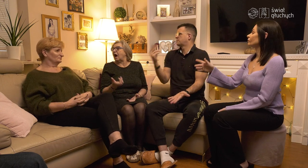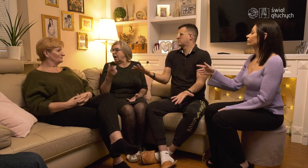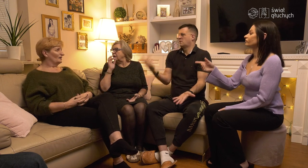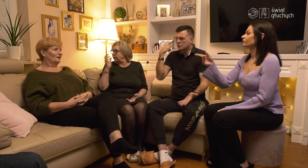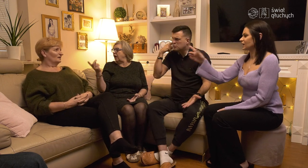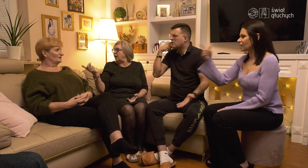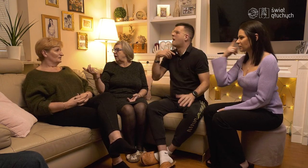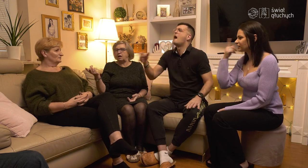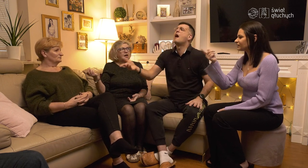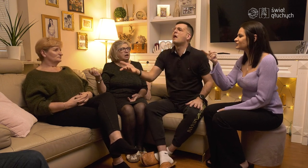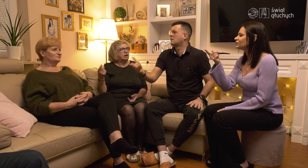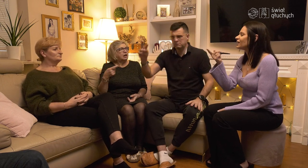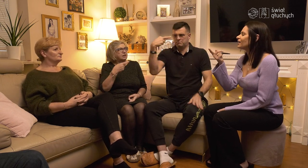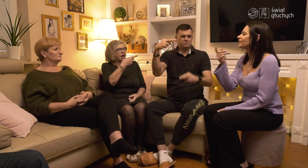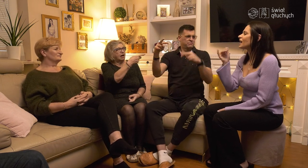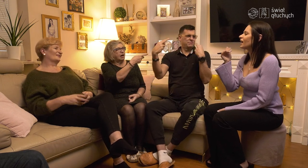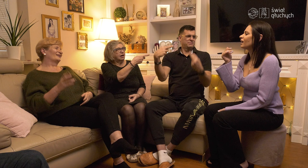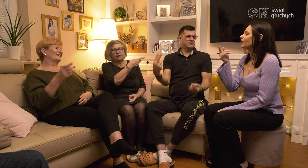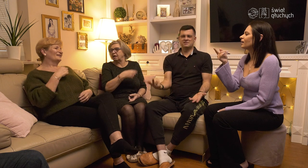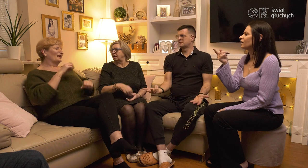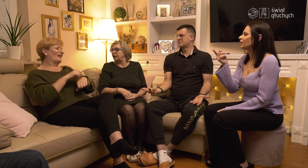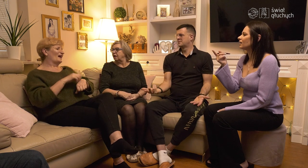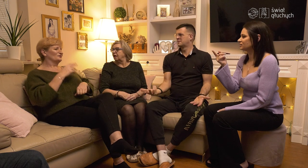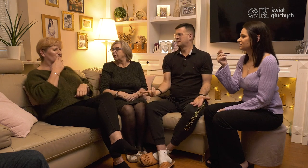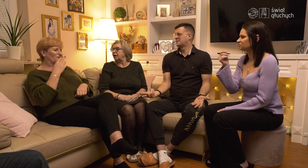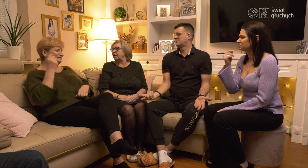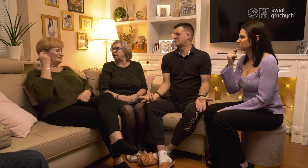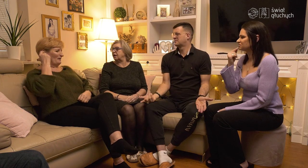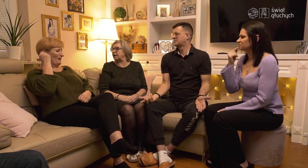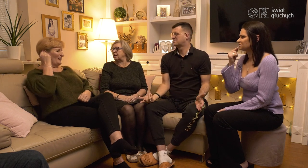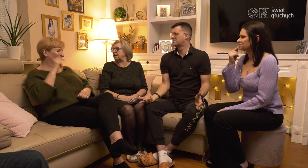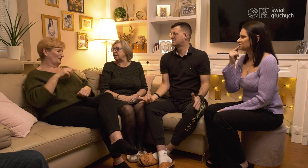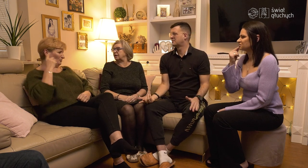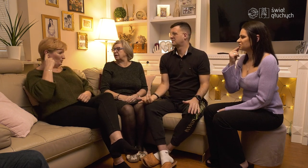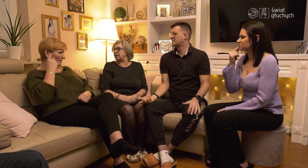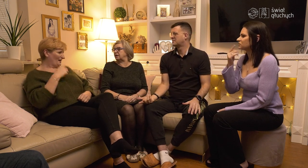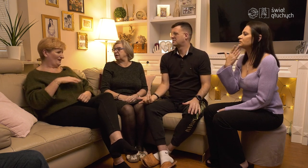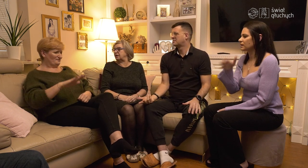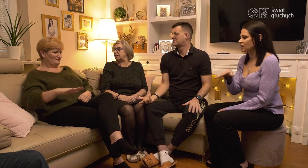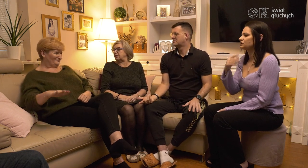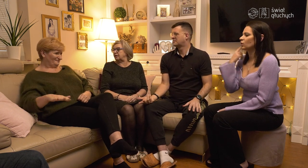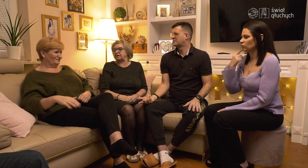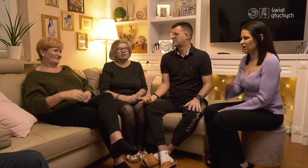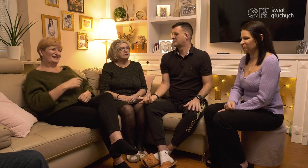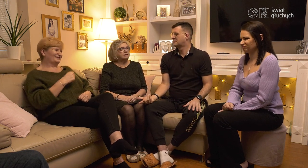[Rafał]: But when I called her out loud, she responded. [Dorota]: The doctor said she should have hearing aids when she was a child.